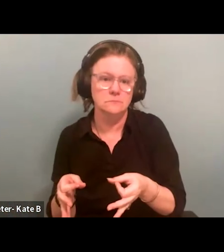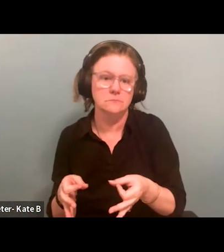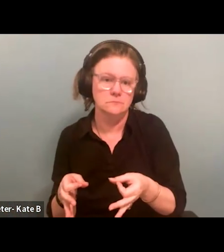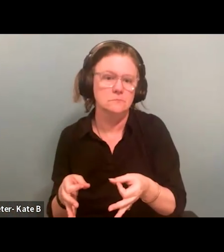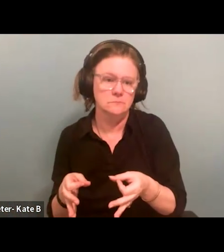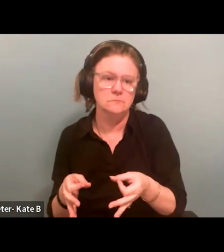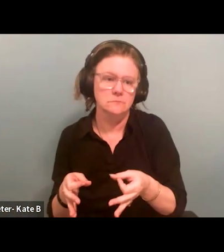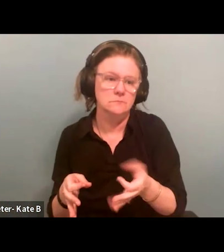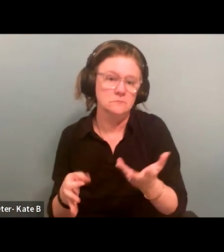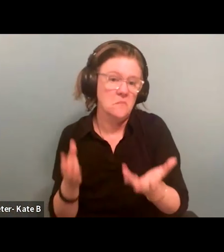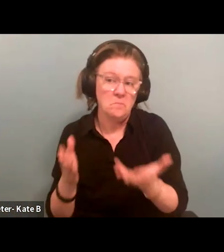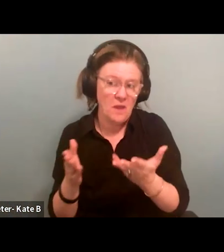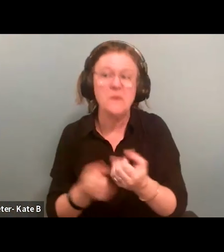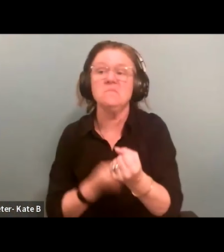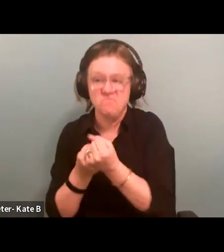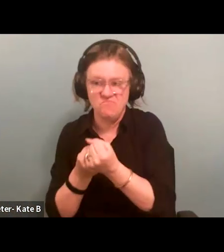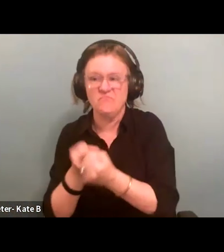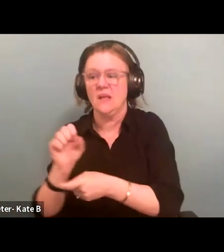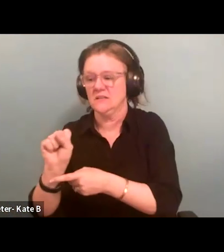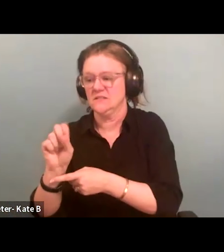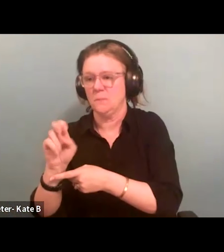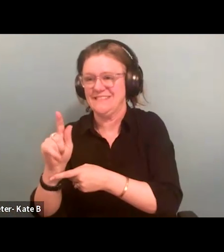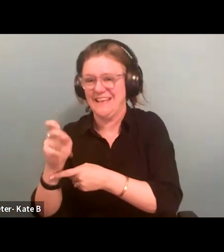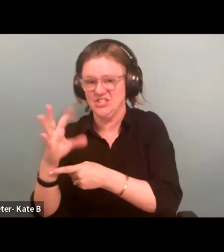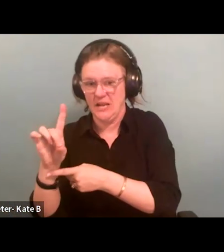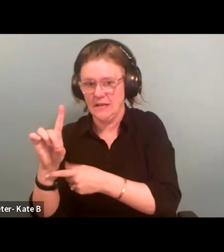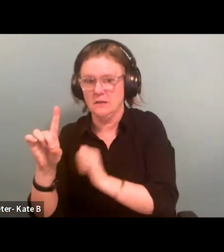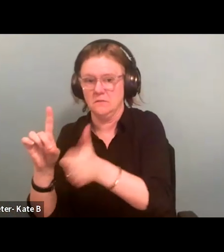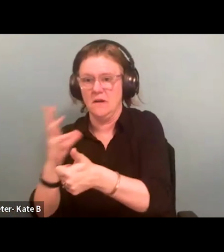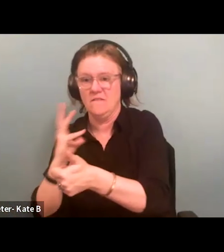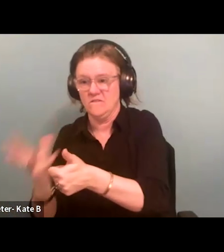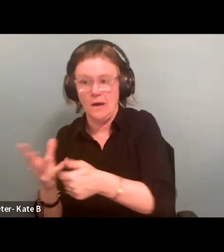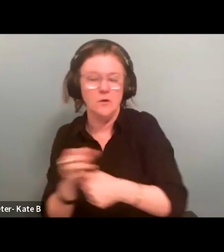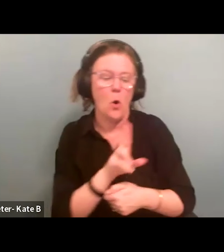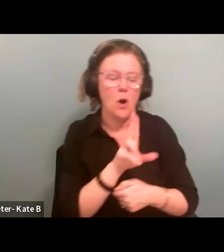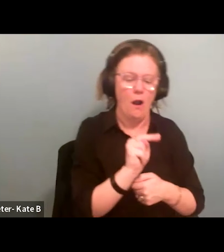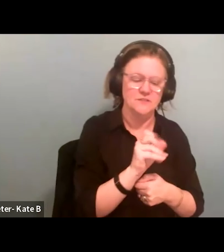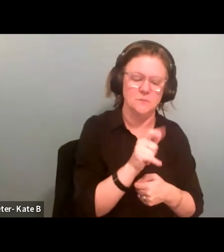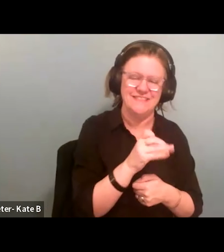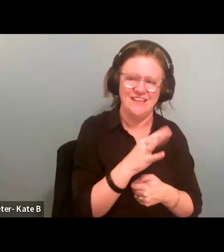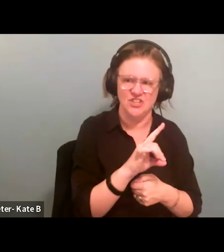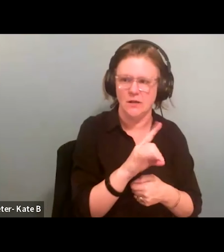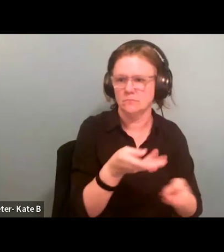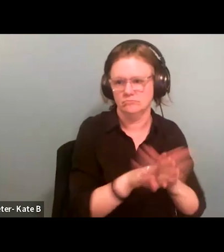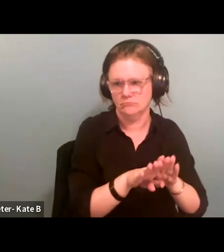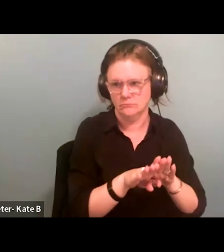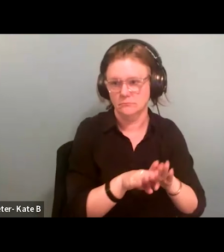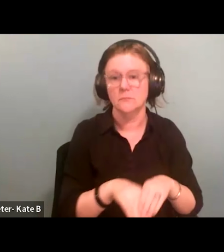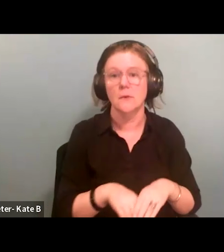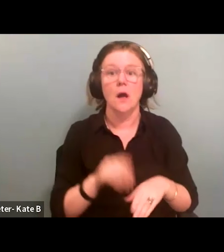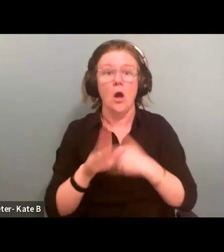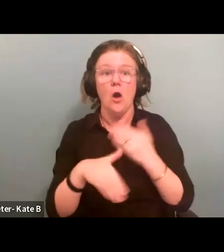it may be unsubstantiated. I can tell you that of all those tens of thousands of reports